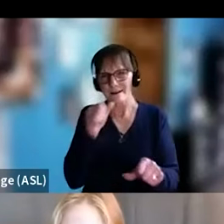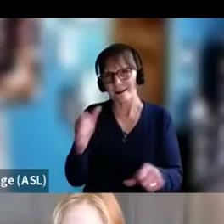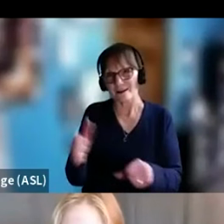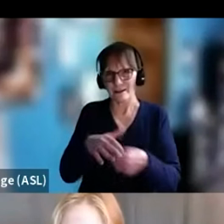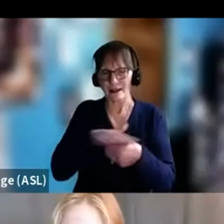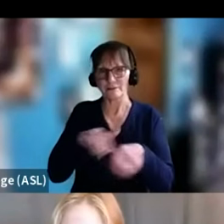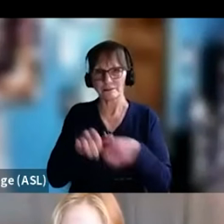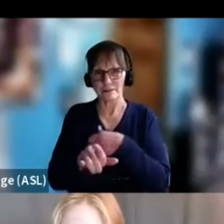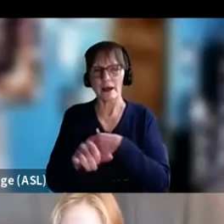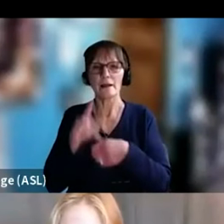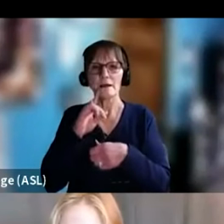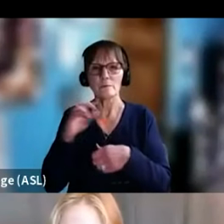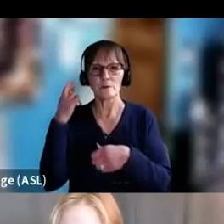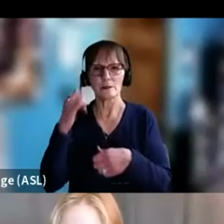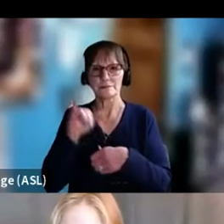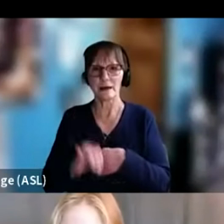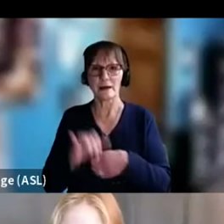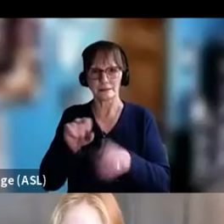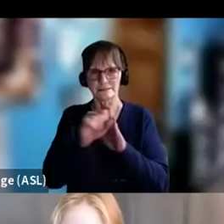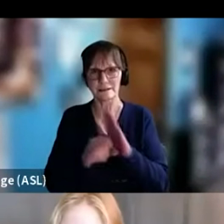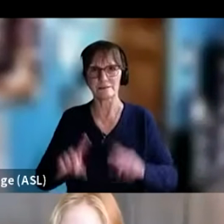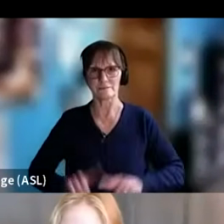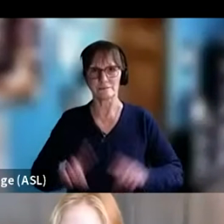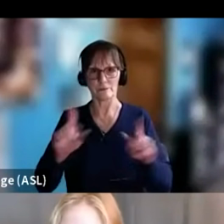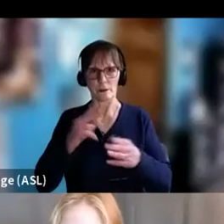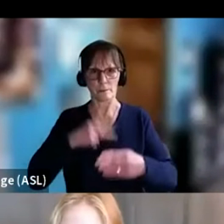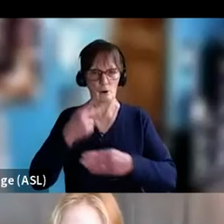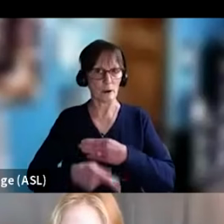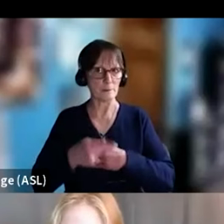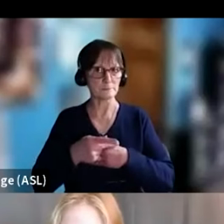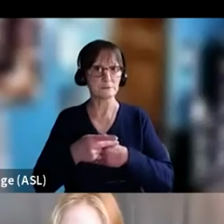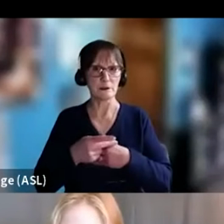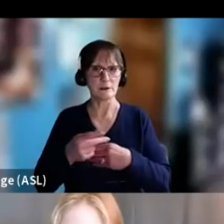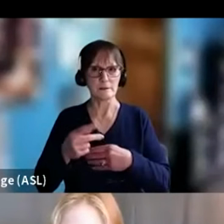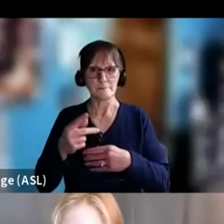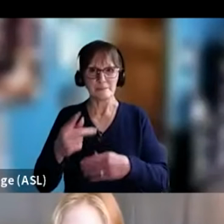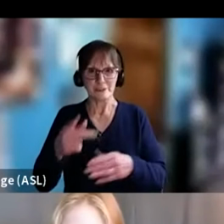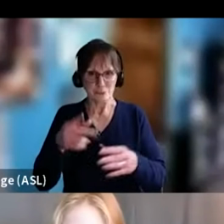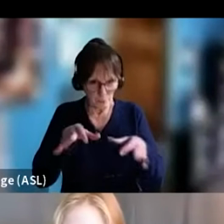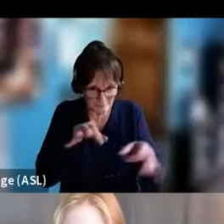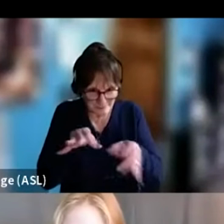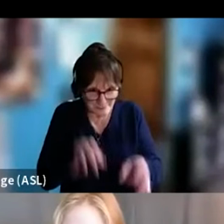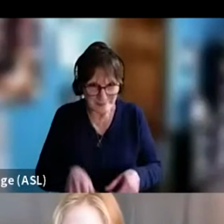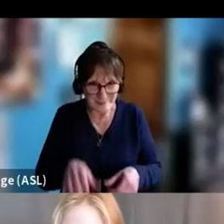And I realize that states have different programs than, Do you mind just explaining what that an acronym is? Sure.